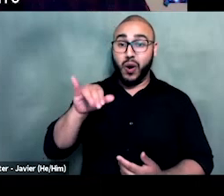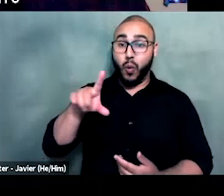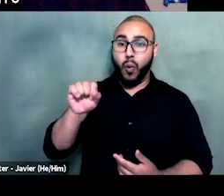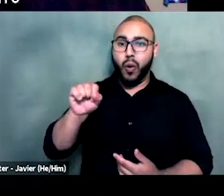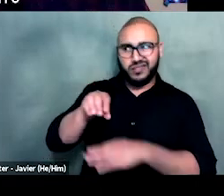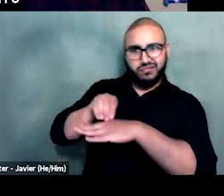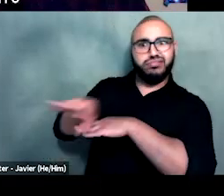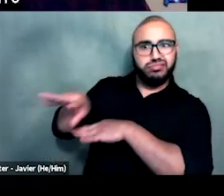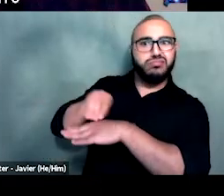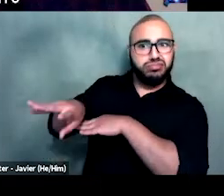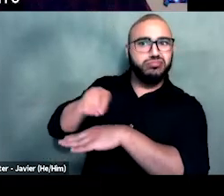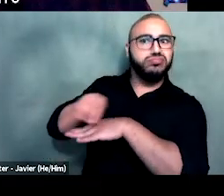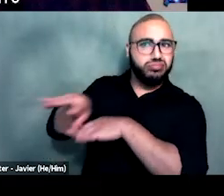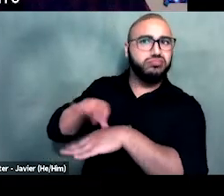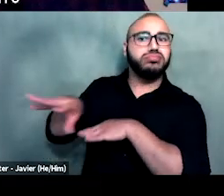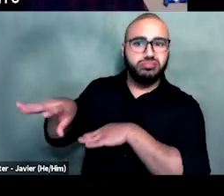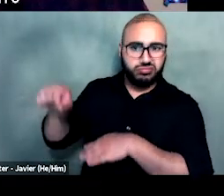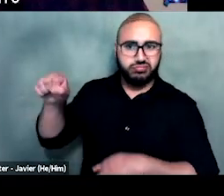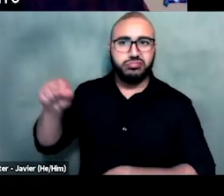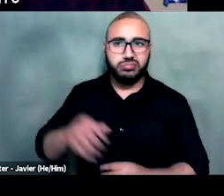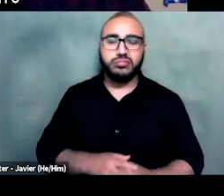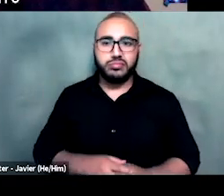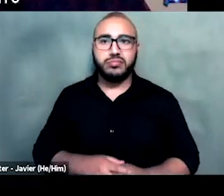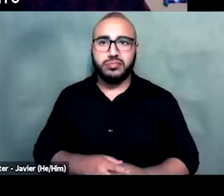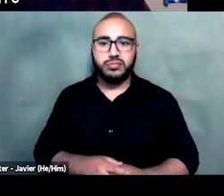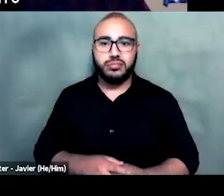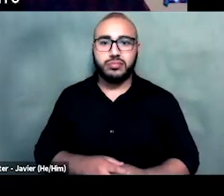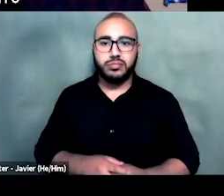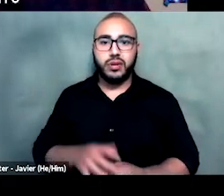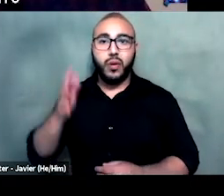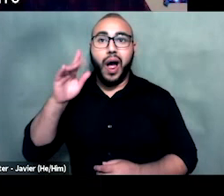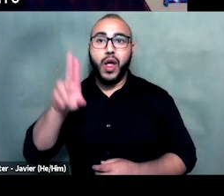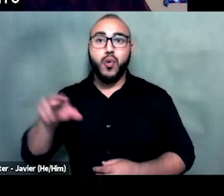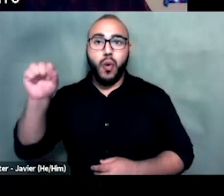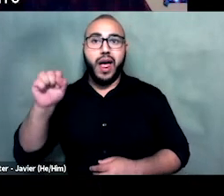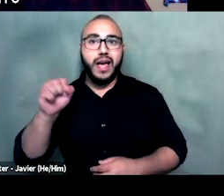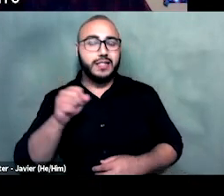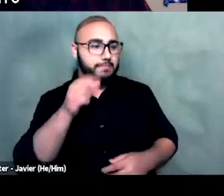people. By the Haudenosaunee , the People the Longhouse. There's a lot of strong evidence